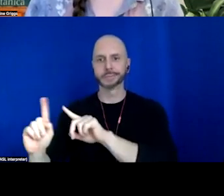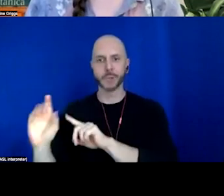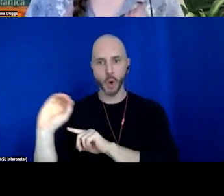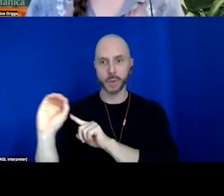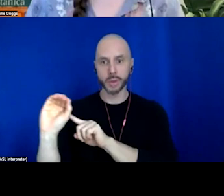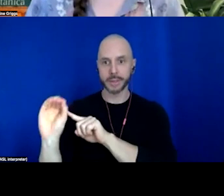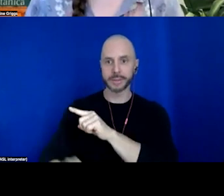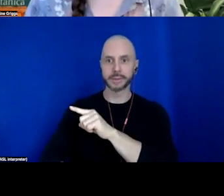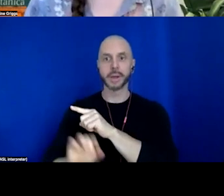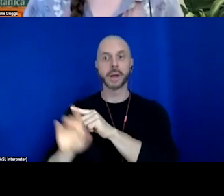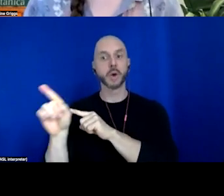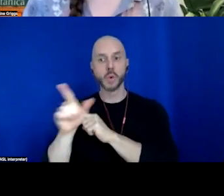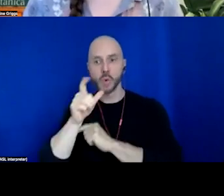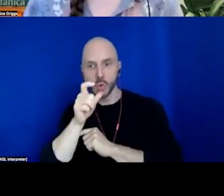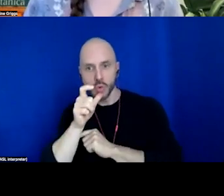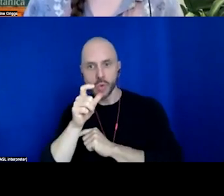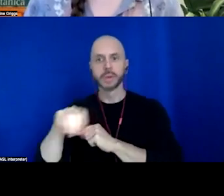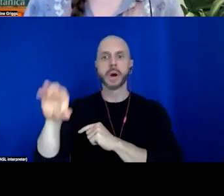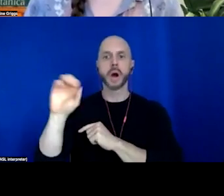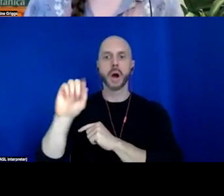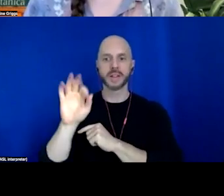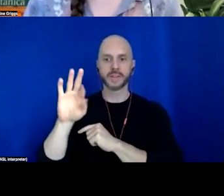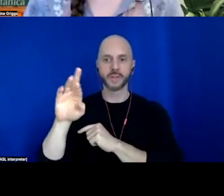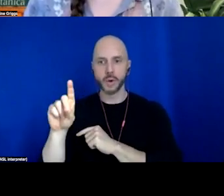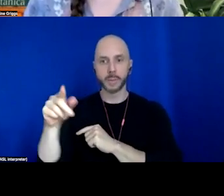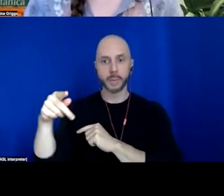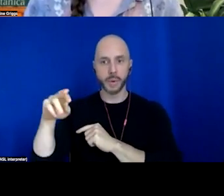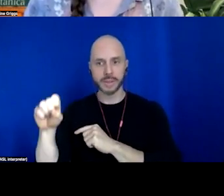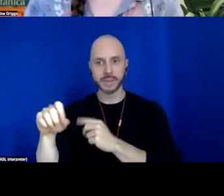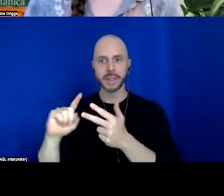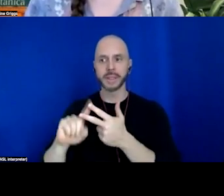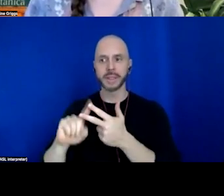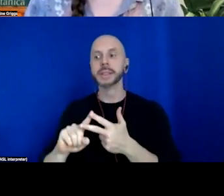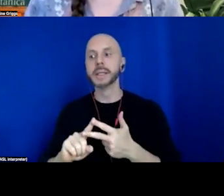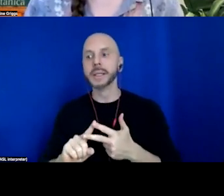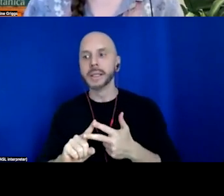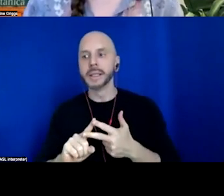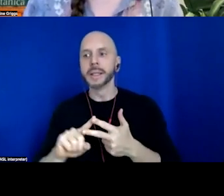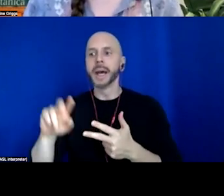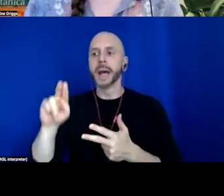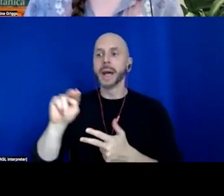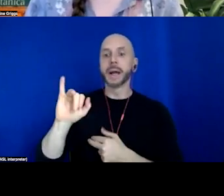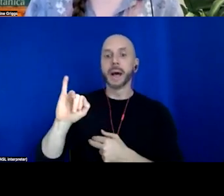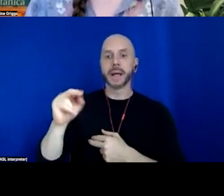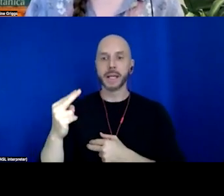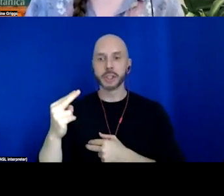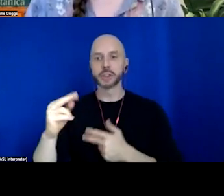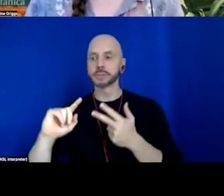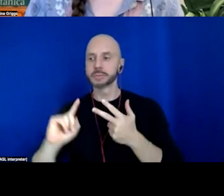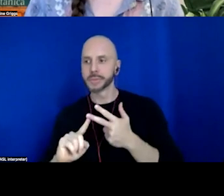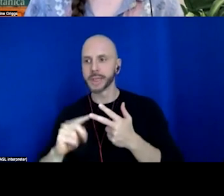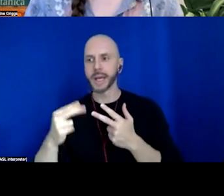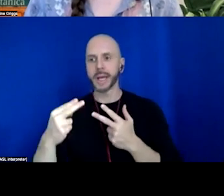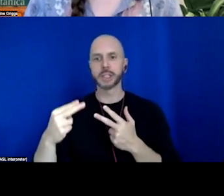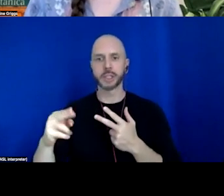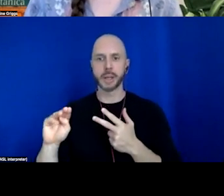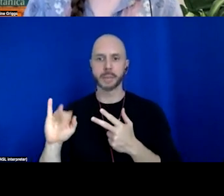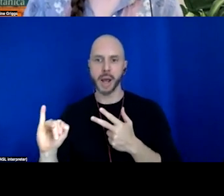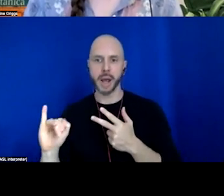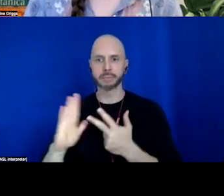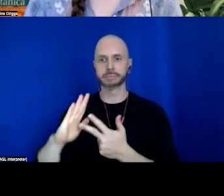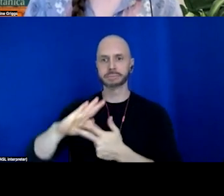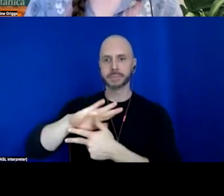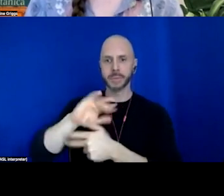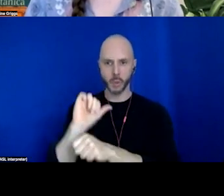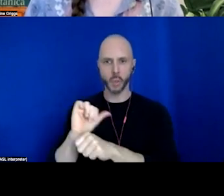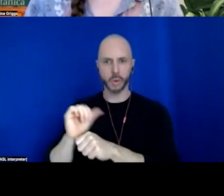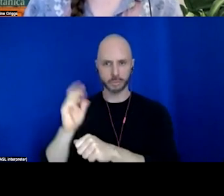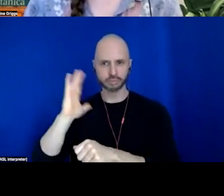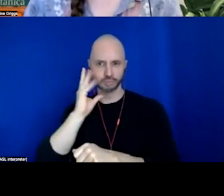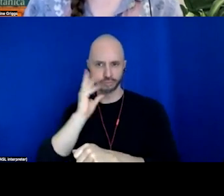University Press, NIH, and HHMI. Her expertise spans digital-first, multi-format book production,